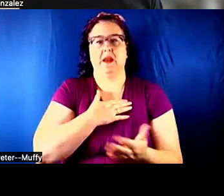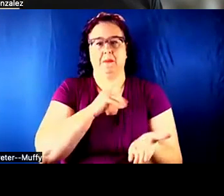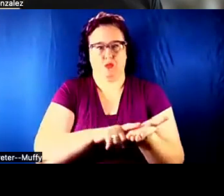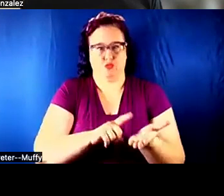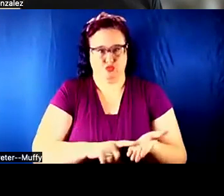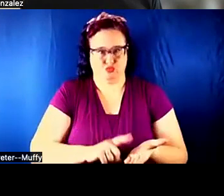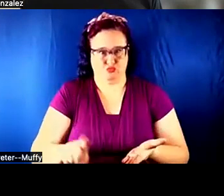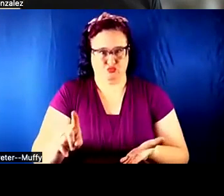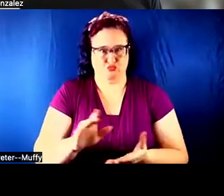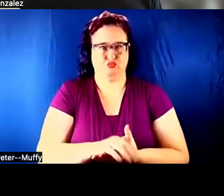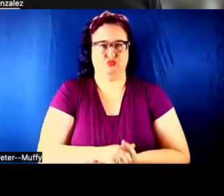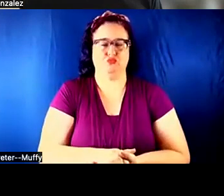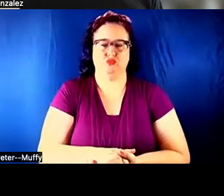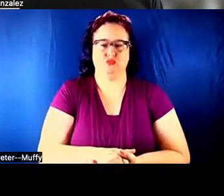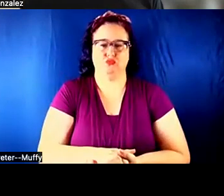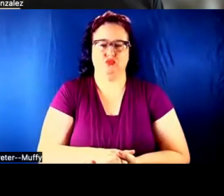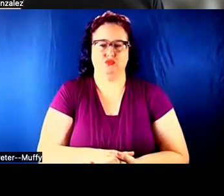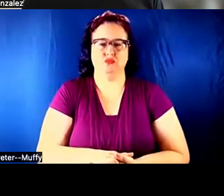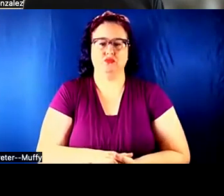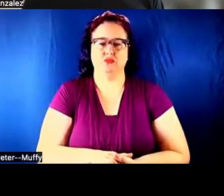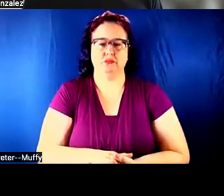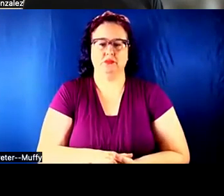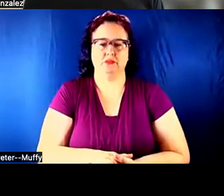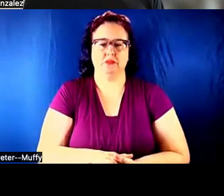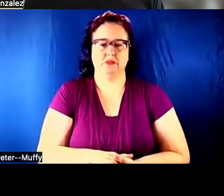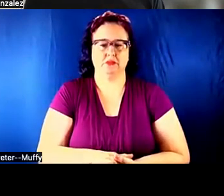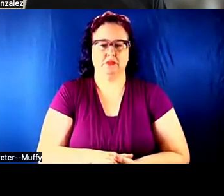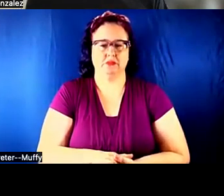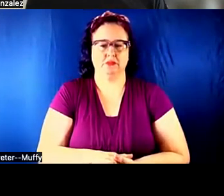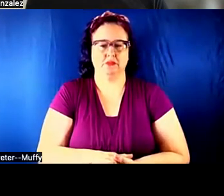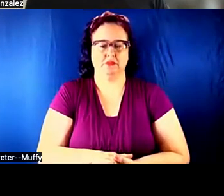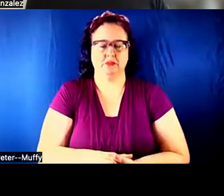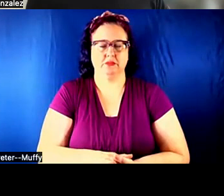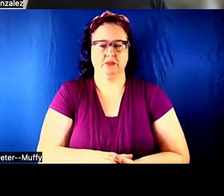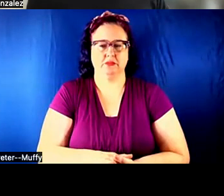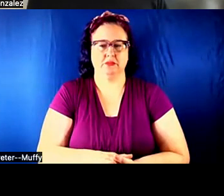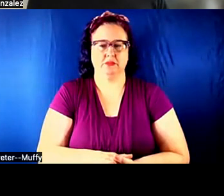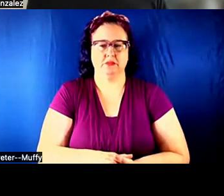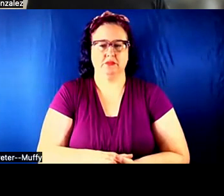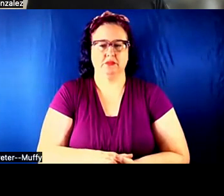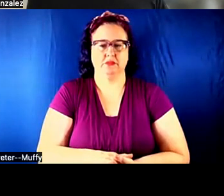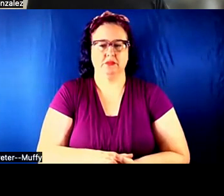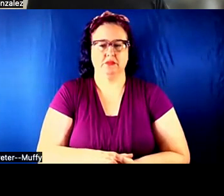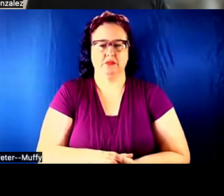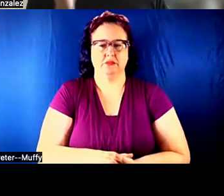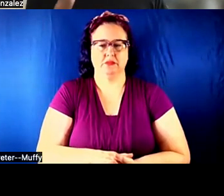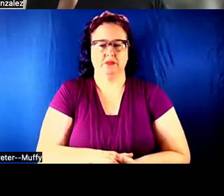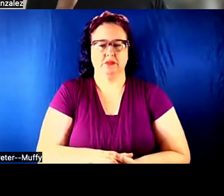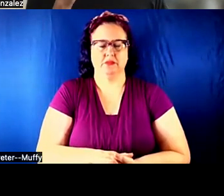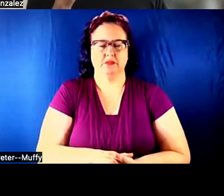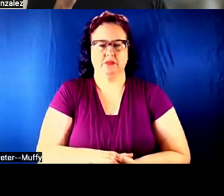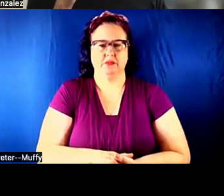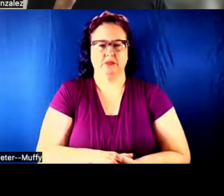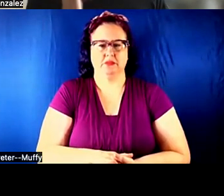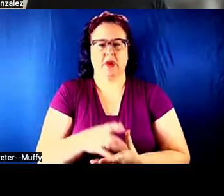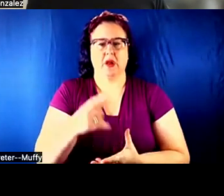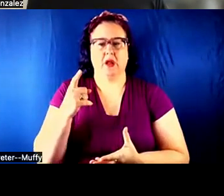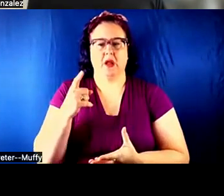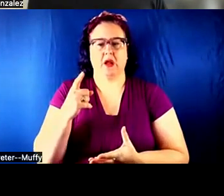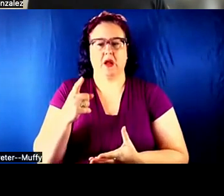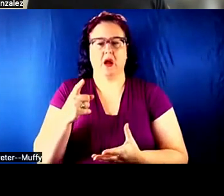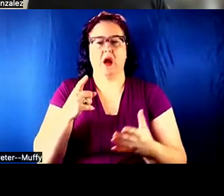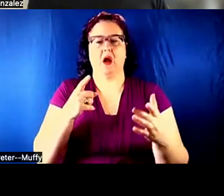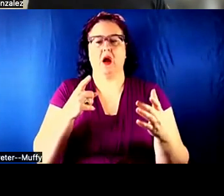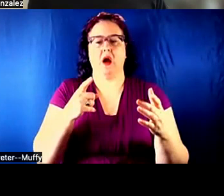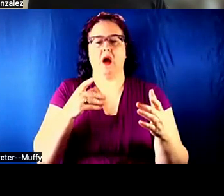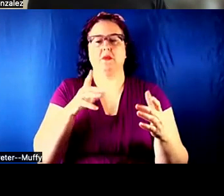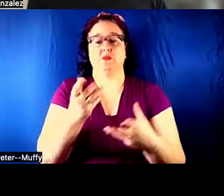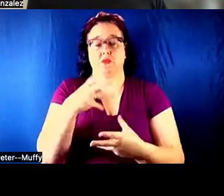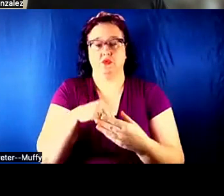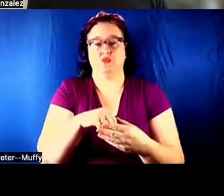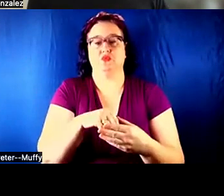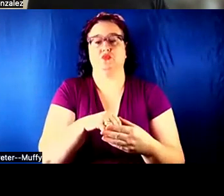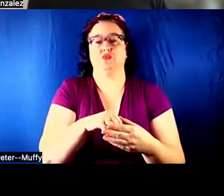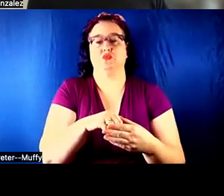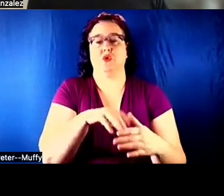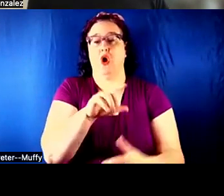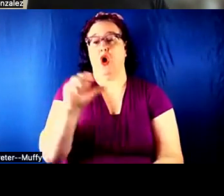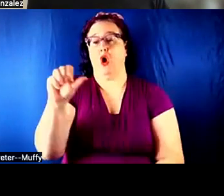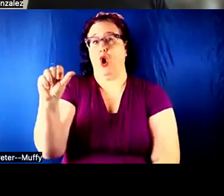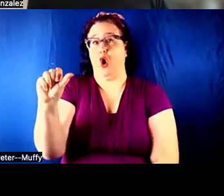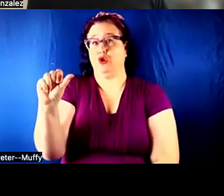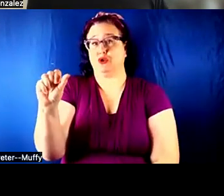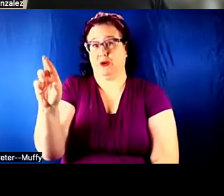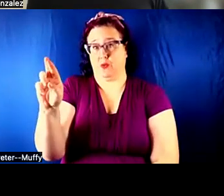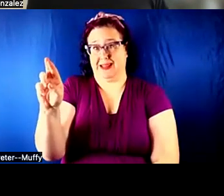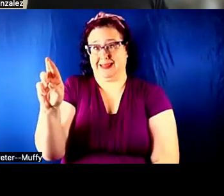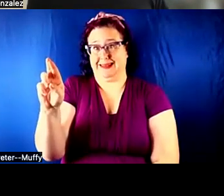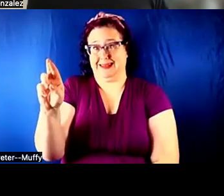I'M DEVELOPING SOME AUGMENTED REALITY TOOLS WHICH ARE ACCESSIBLE, OF COURSE, BECAUSE THAT IS THE